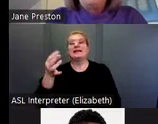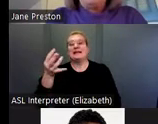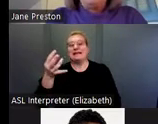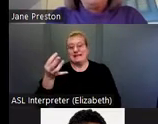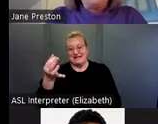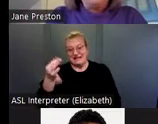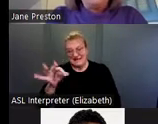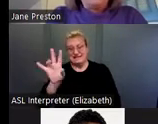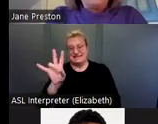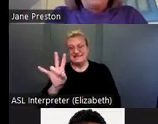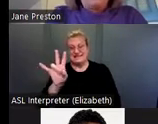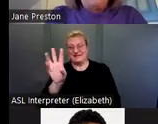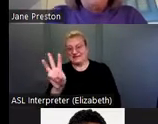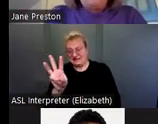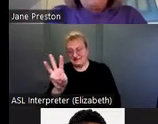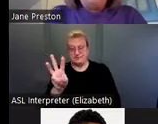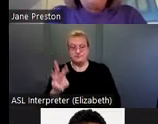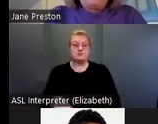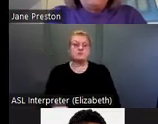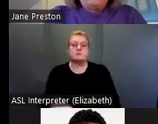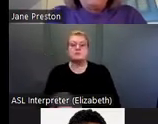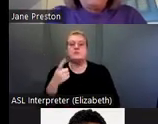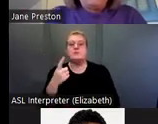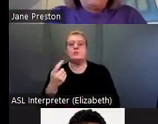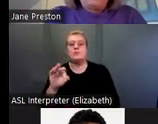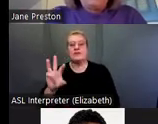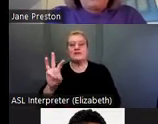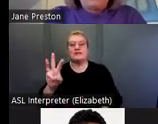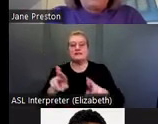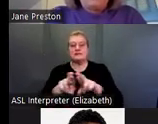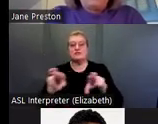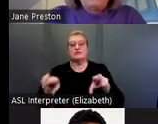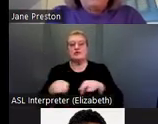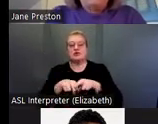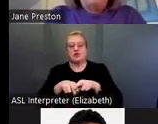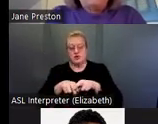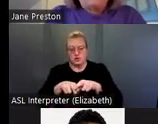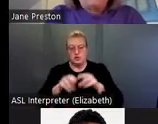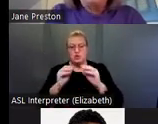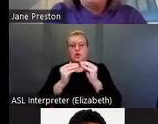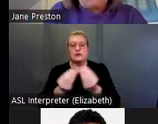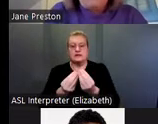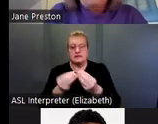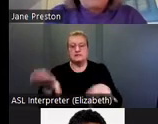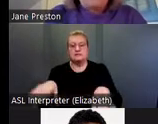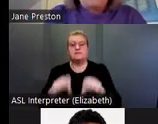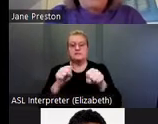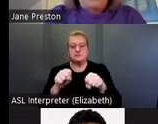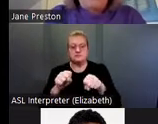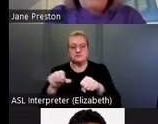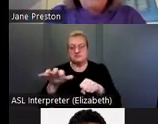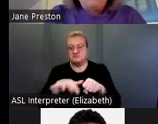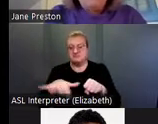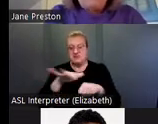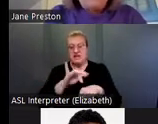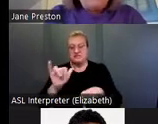We are one of six regional organizations that were founded around the same time.